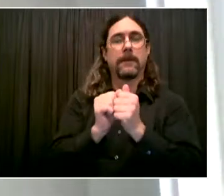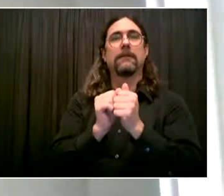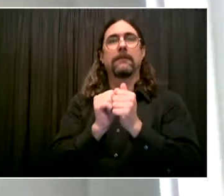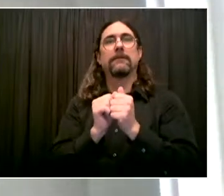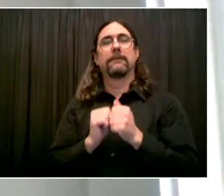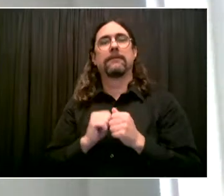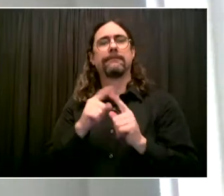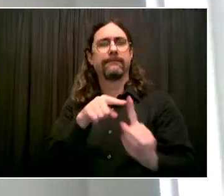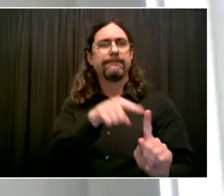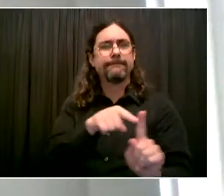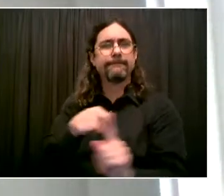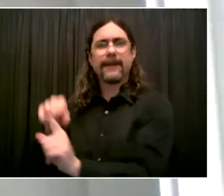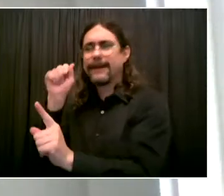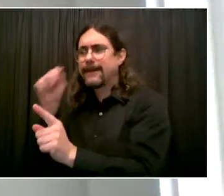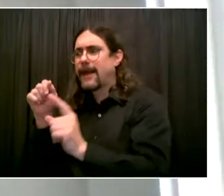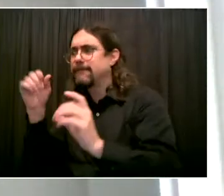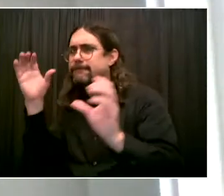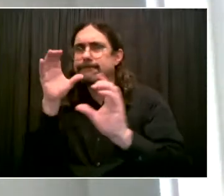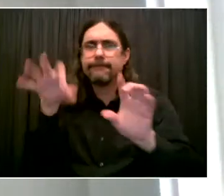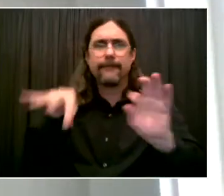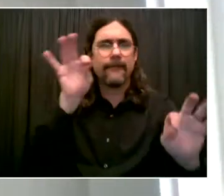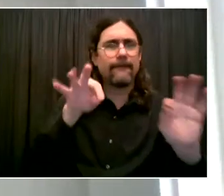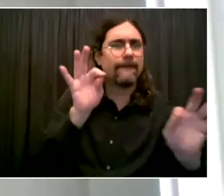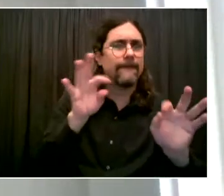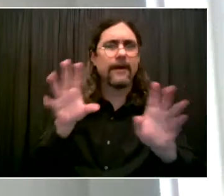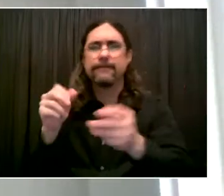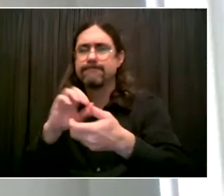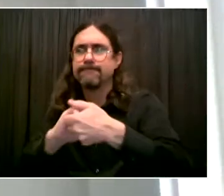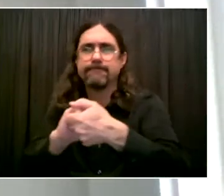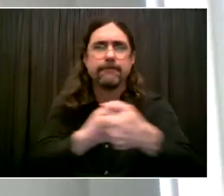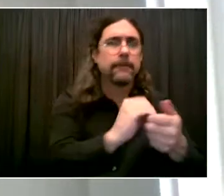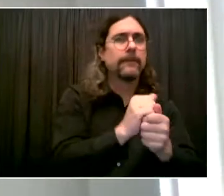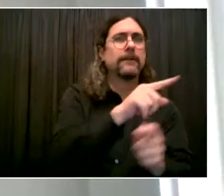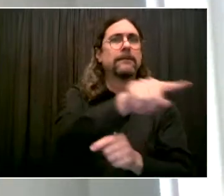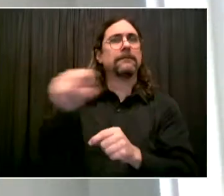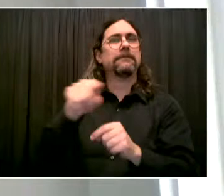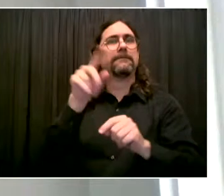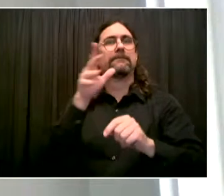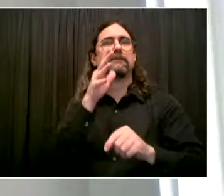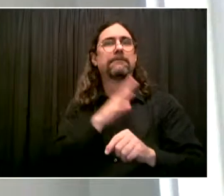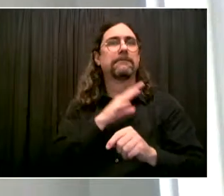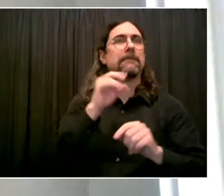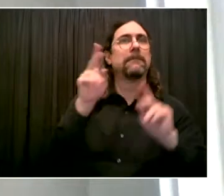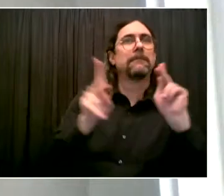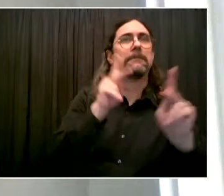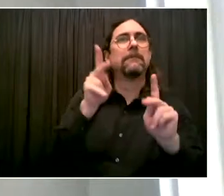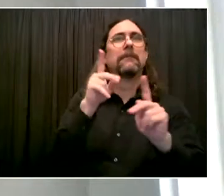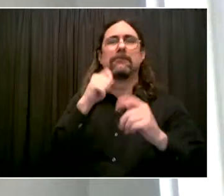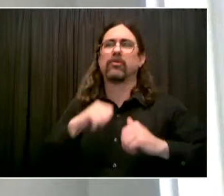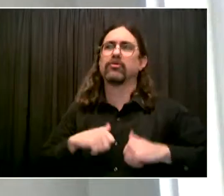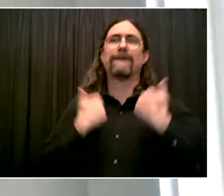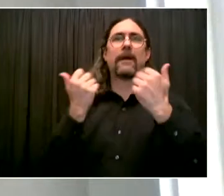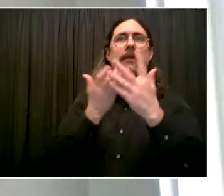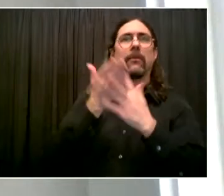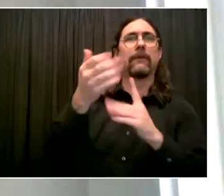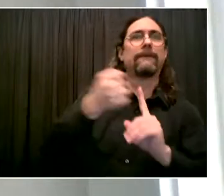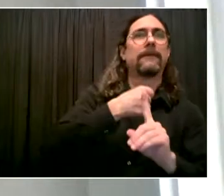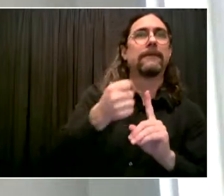NEEDS OF SURVIVORS.S. IF THESE